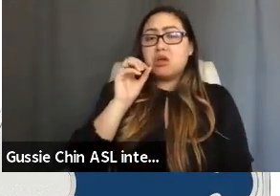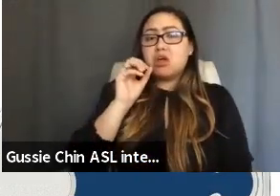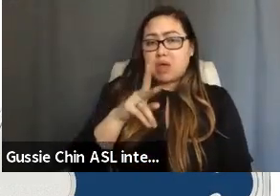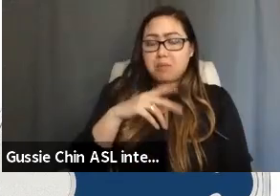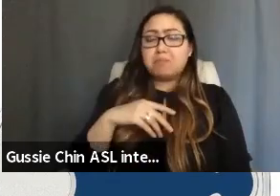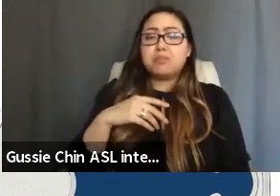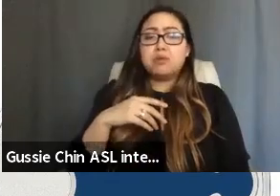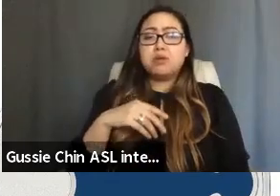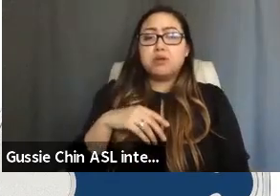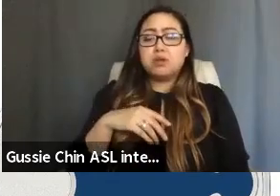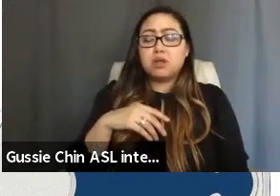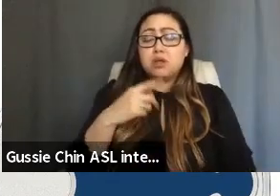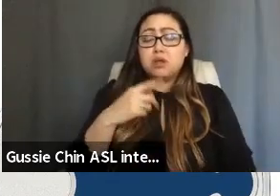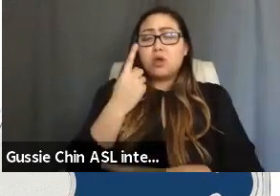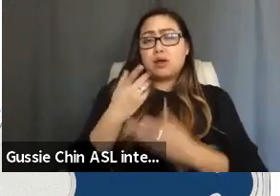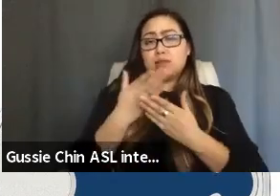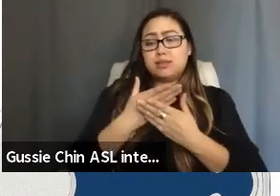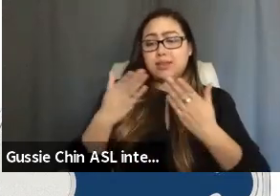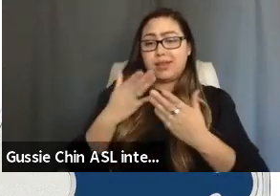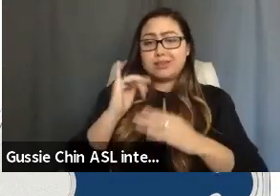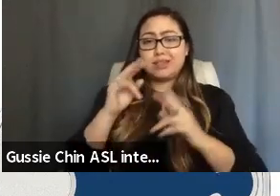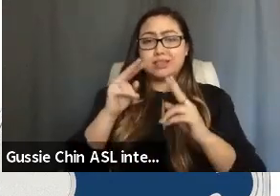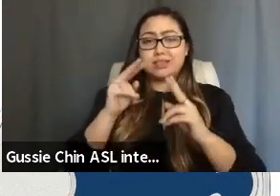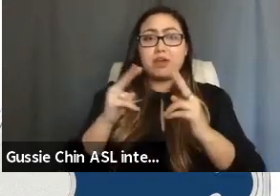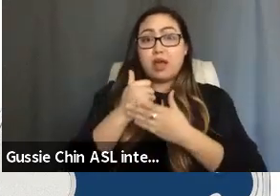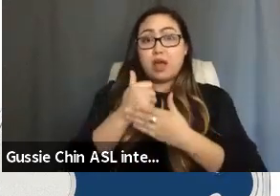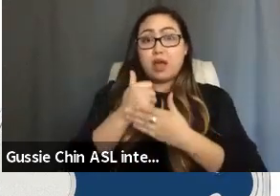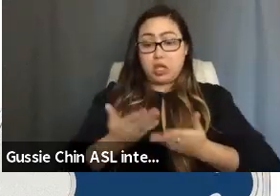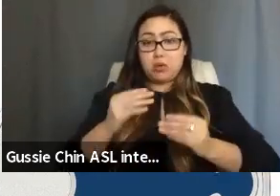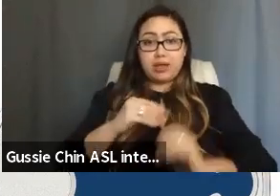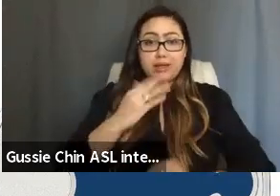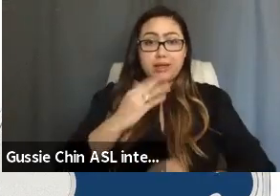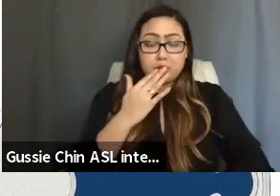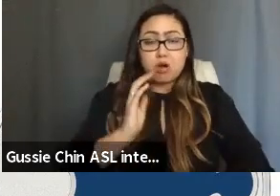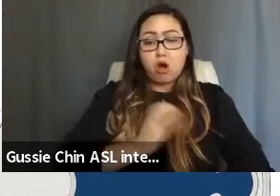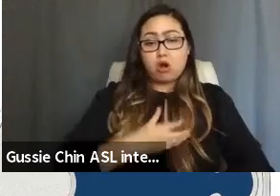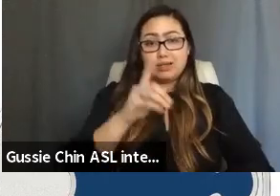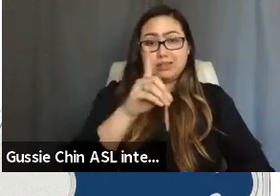So one of the things that was very helpful here in Colorado is our disability advocates